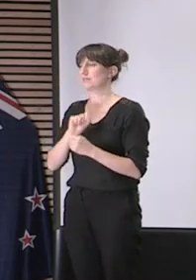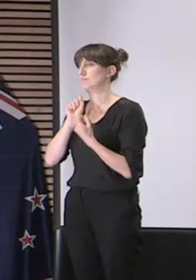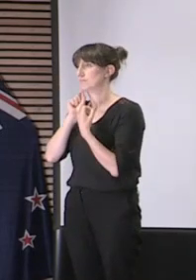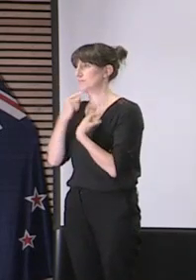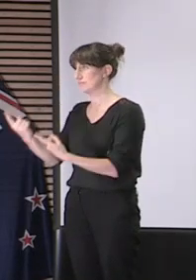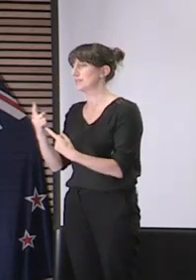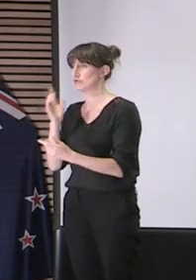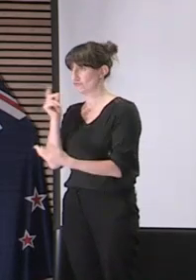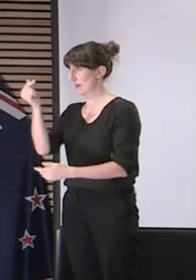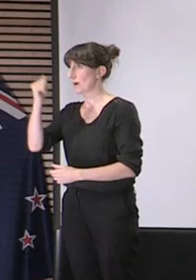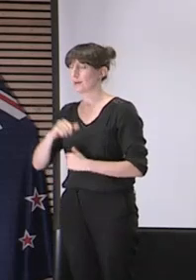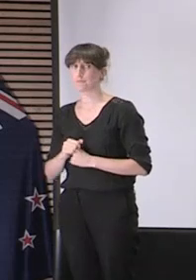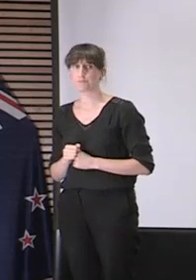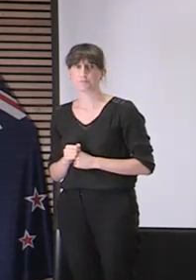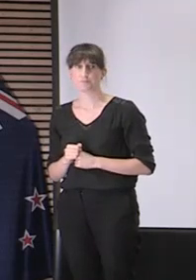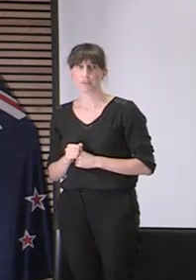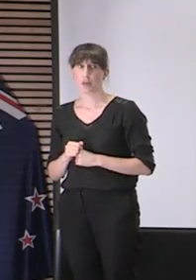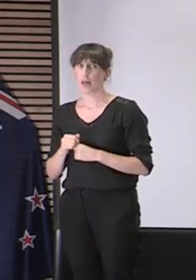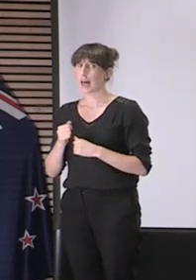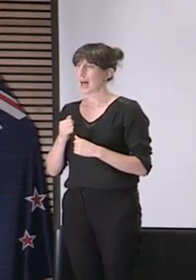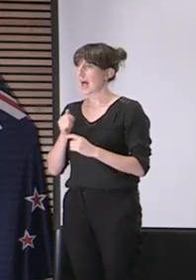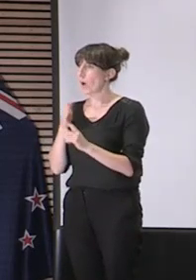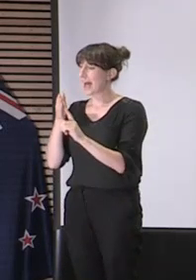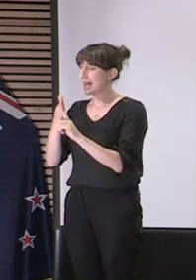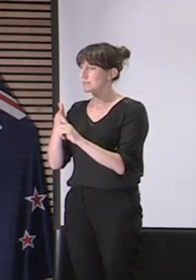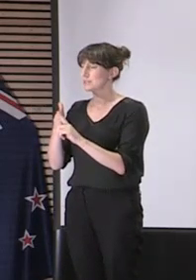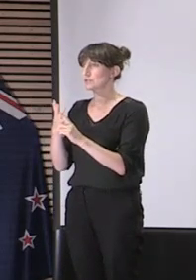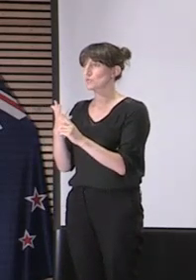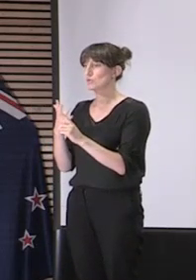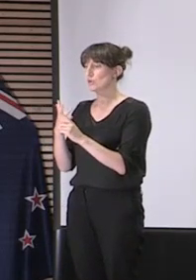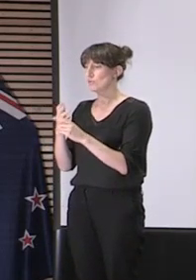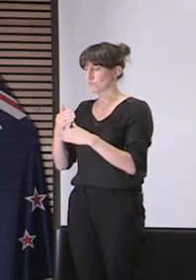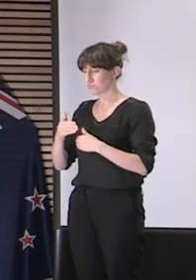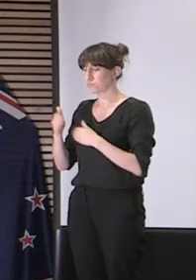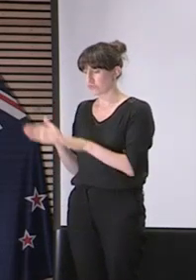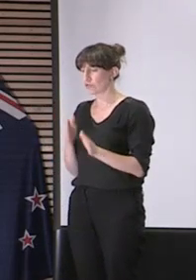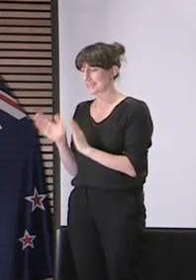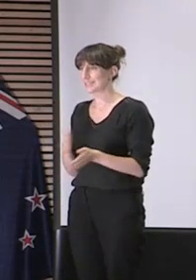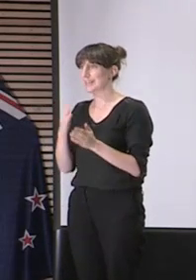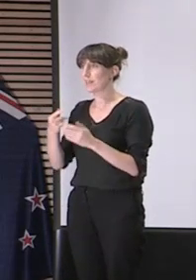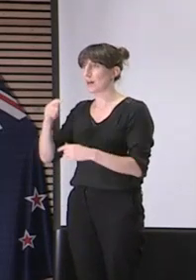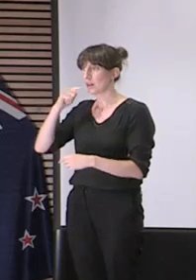How long will it take to get the results from when it is taken to when the report comes to the individual?